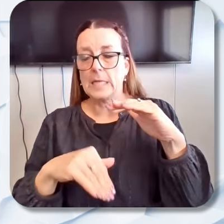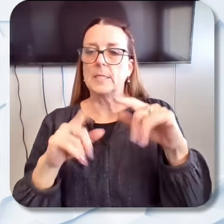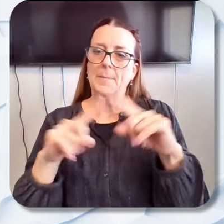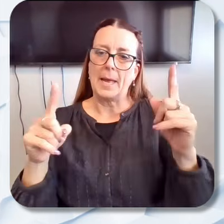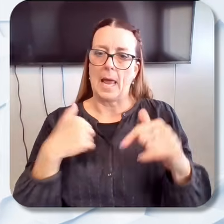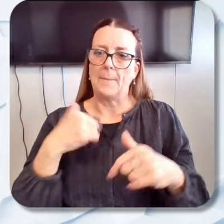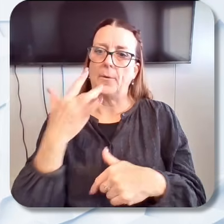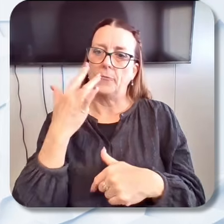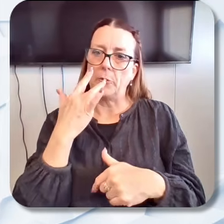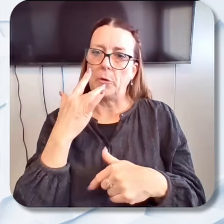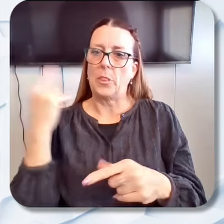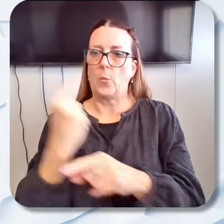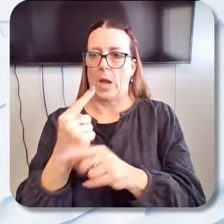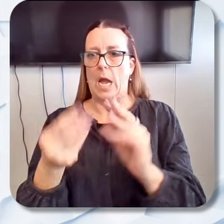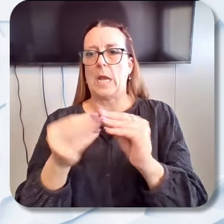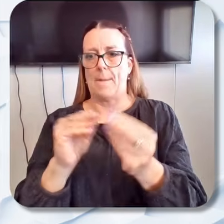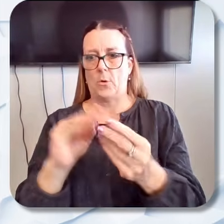with the information for all the students total.